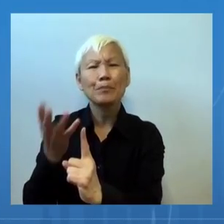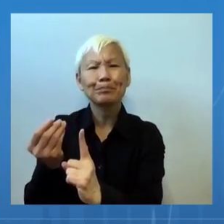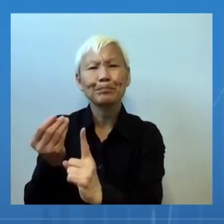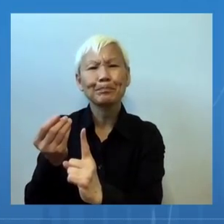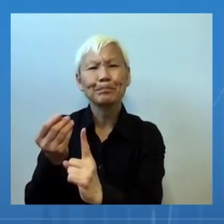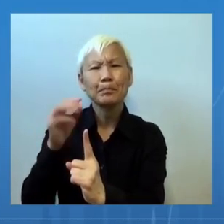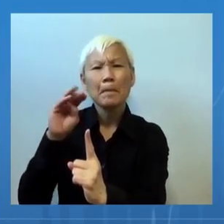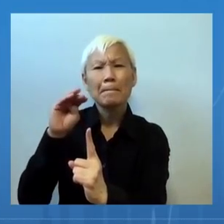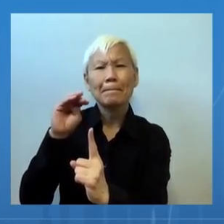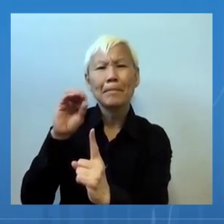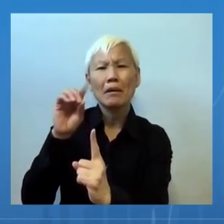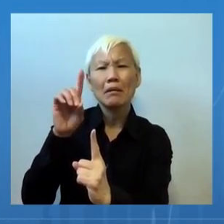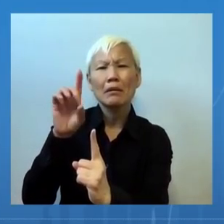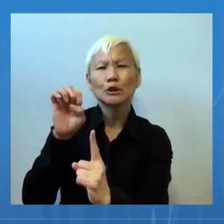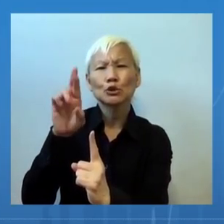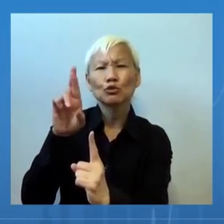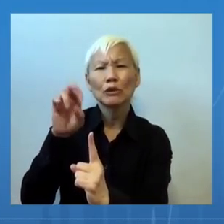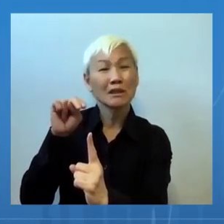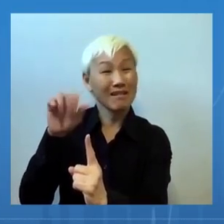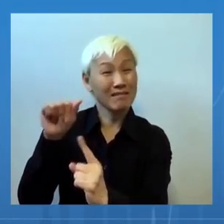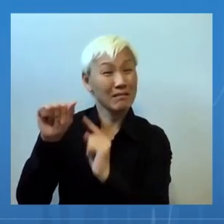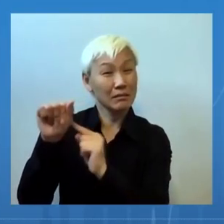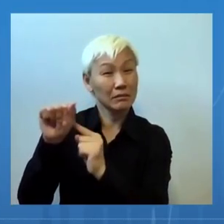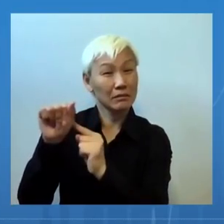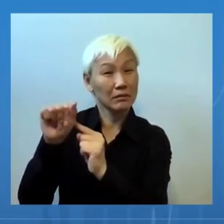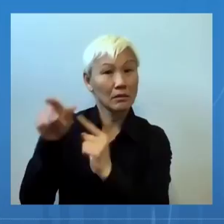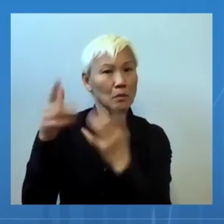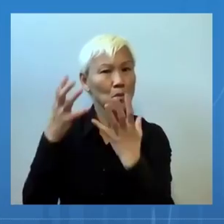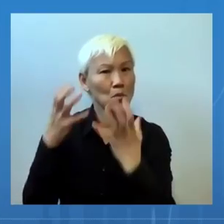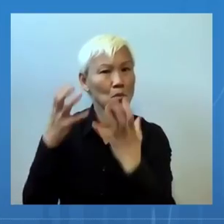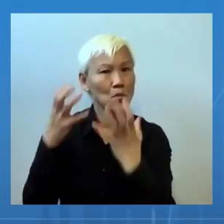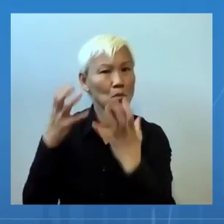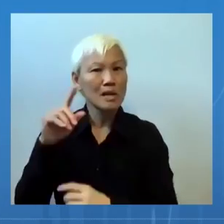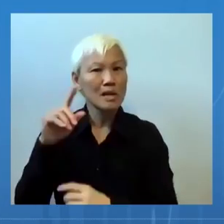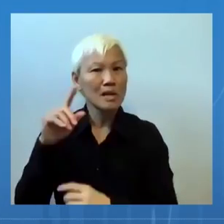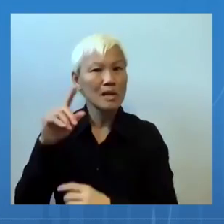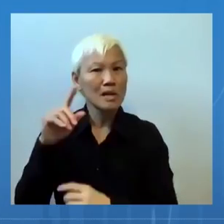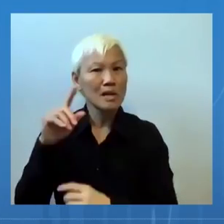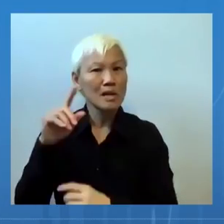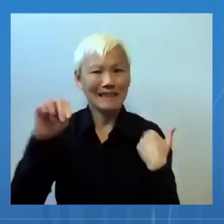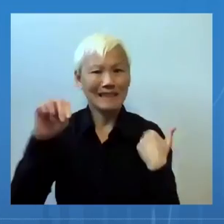for teenagers and just -- and younger kids, and what that means for your ability to,